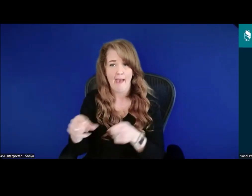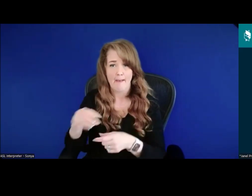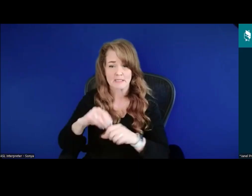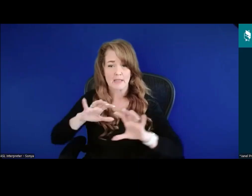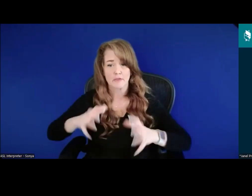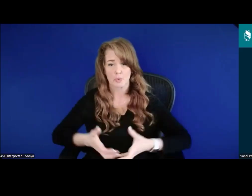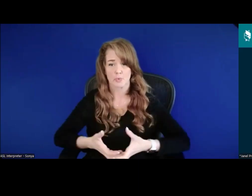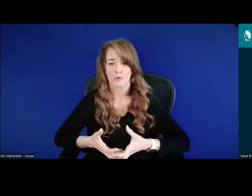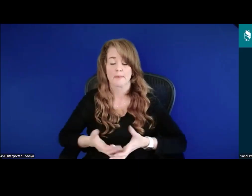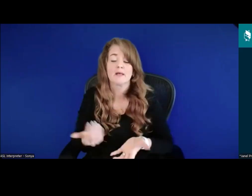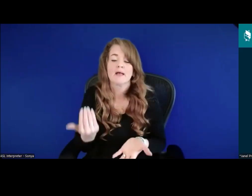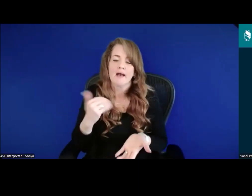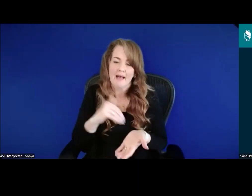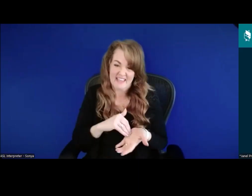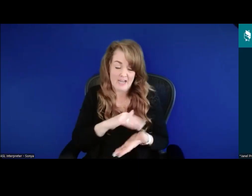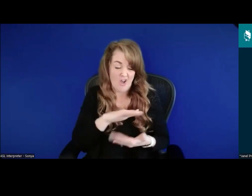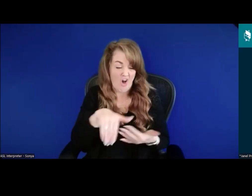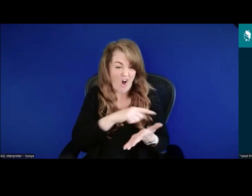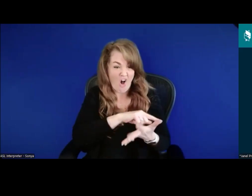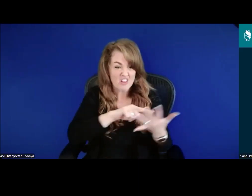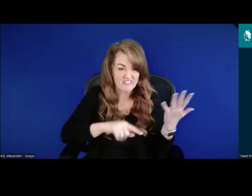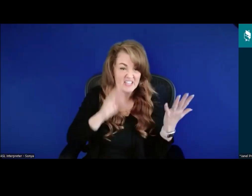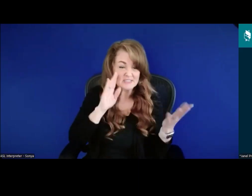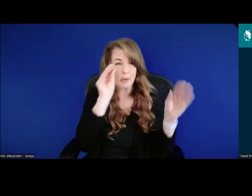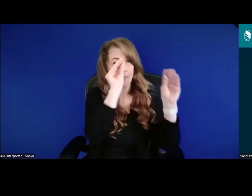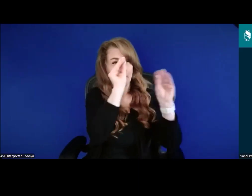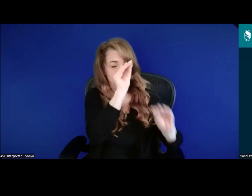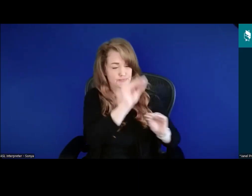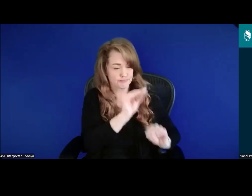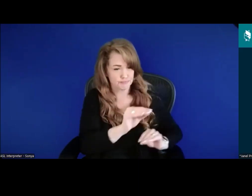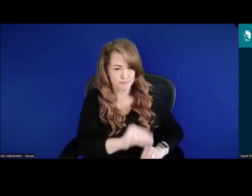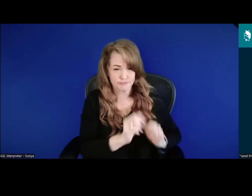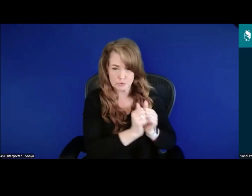we do compile all of these. We've all had a family that